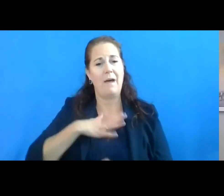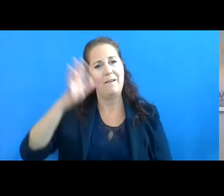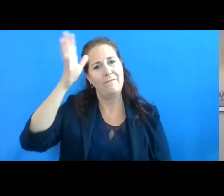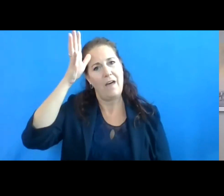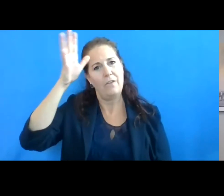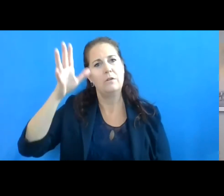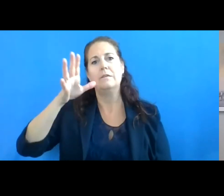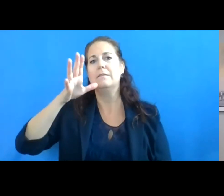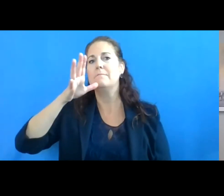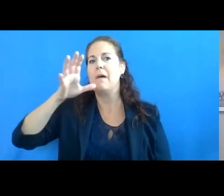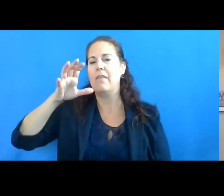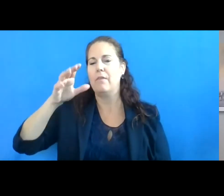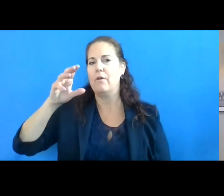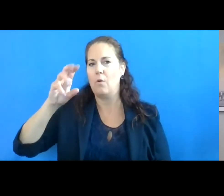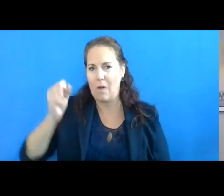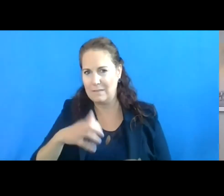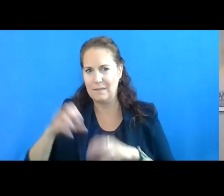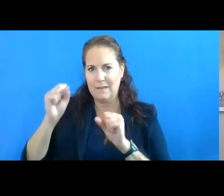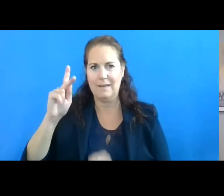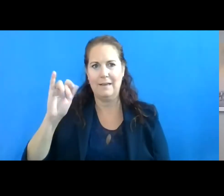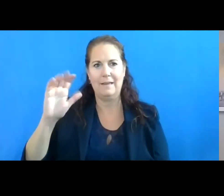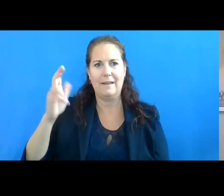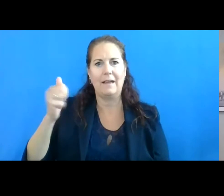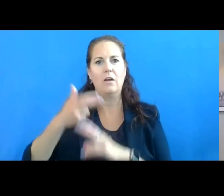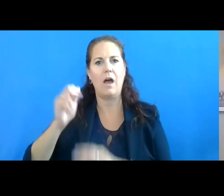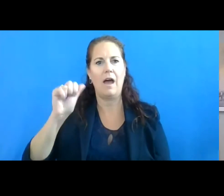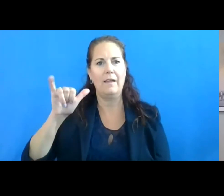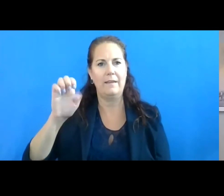from in Gitxaala, it's called a [Indigenous word].